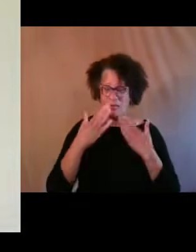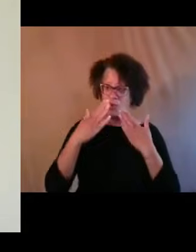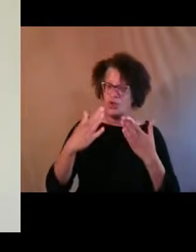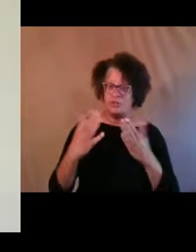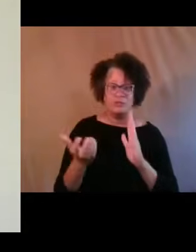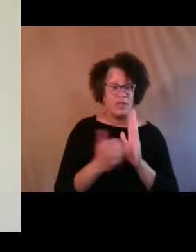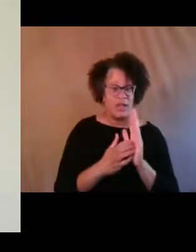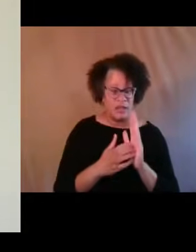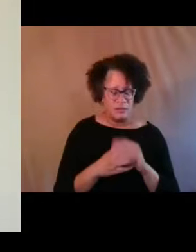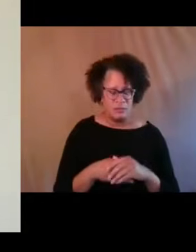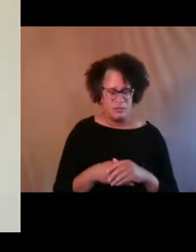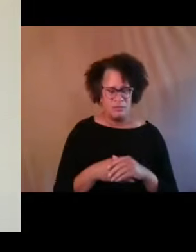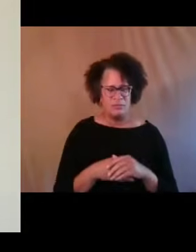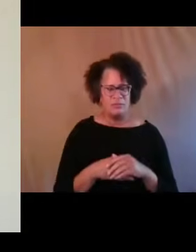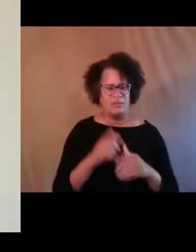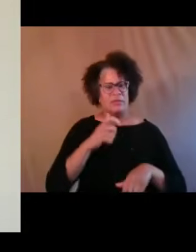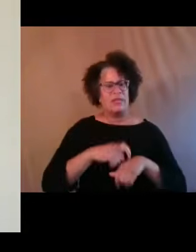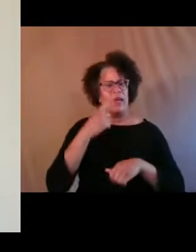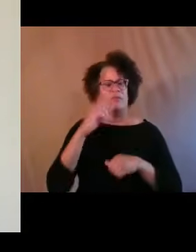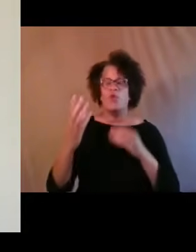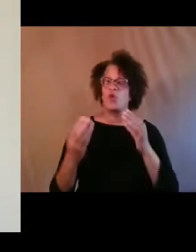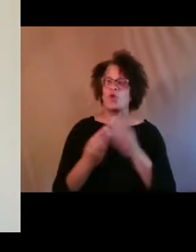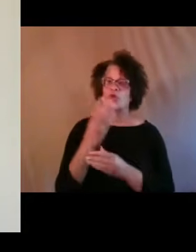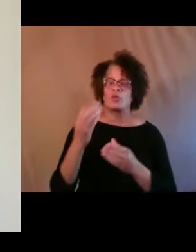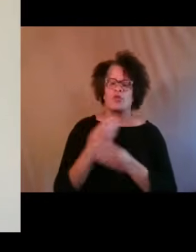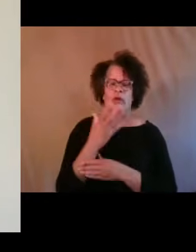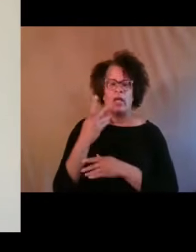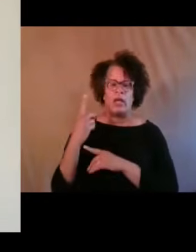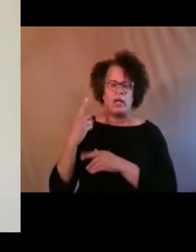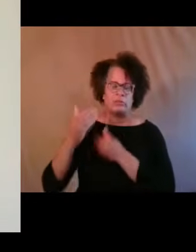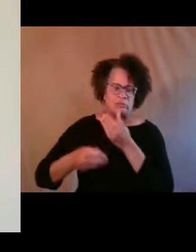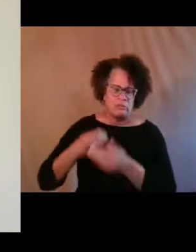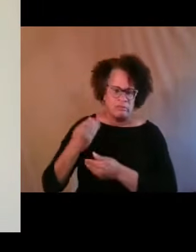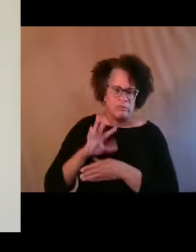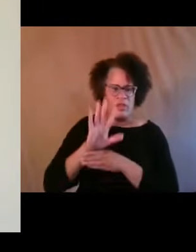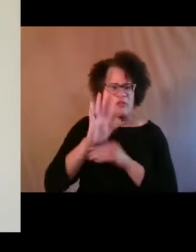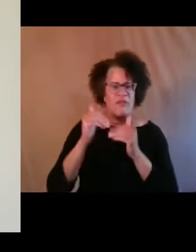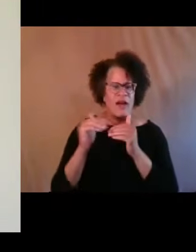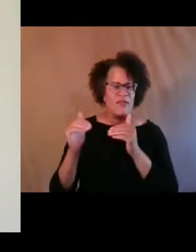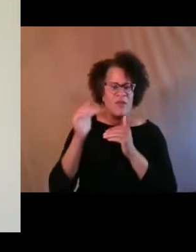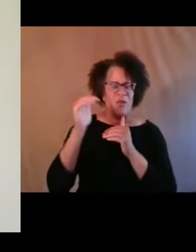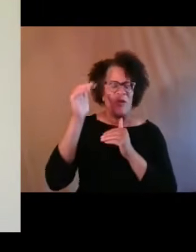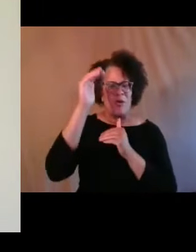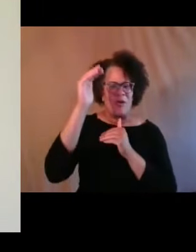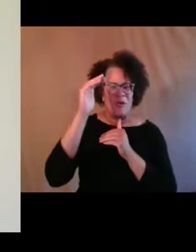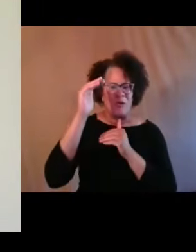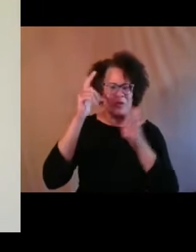Just in time for spring, creeping up the five floors to crowd my eight windows.